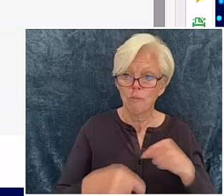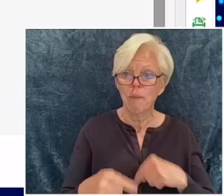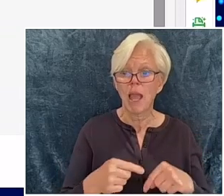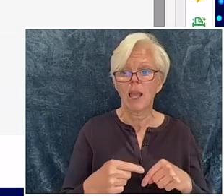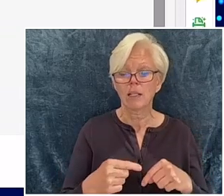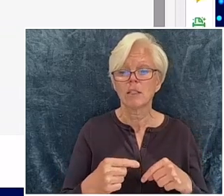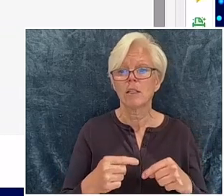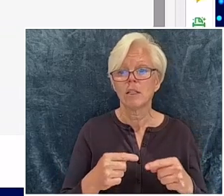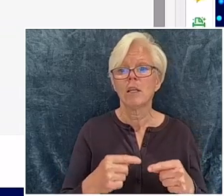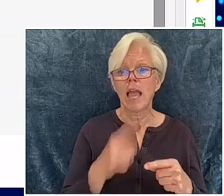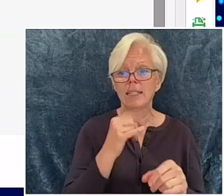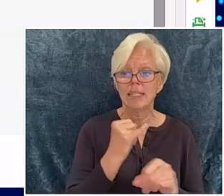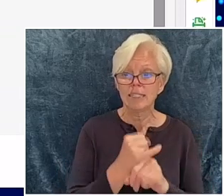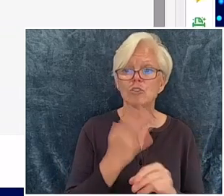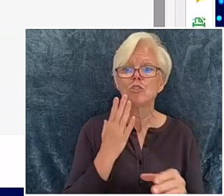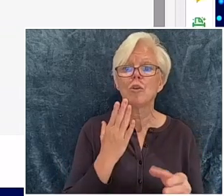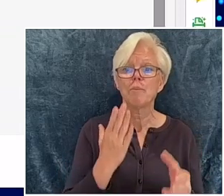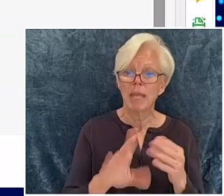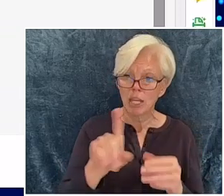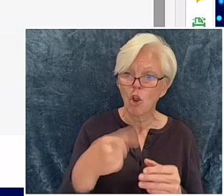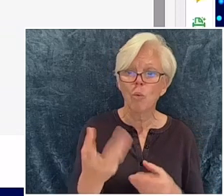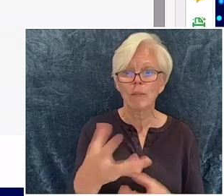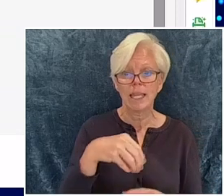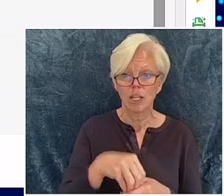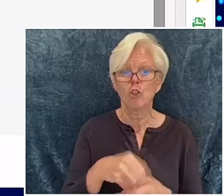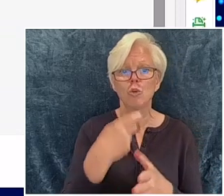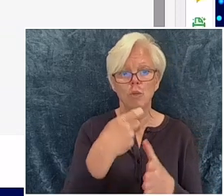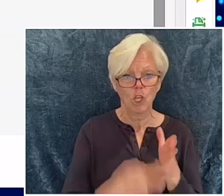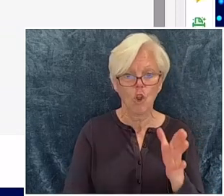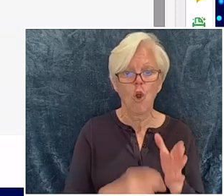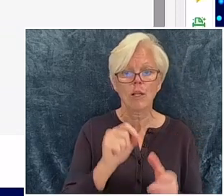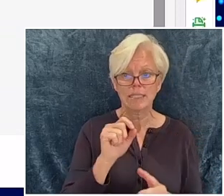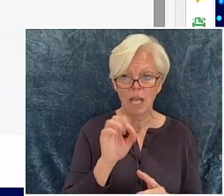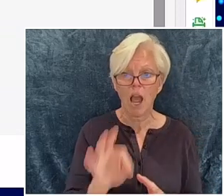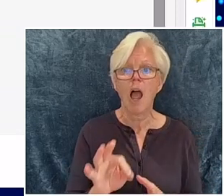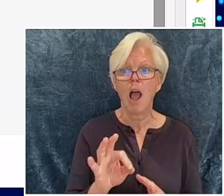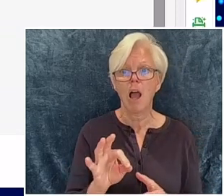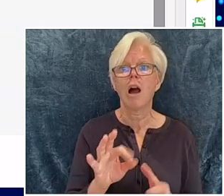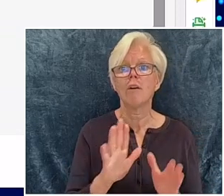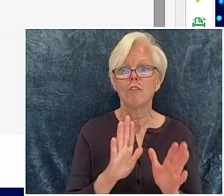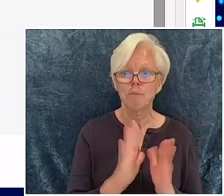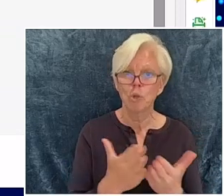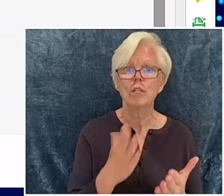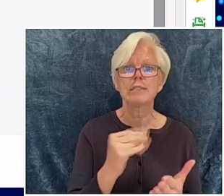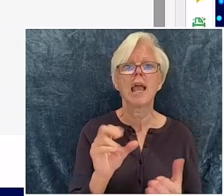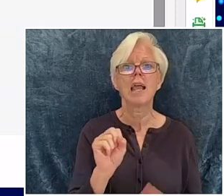institution may only include the costs of books and supplies as part of tuition and